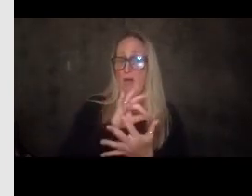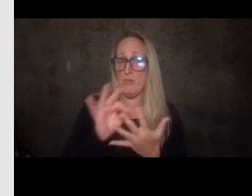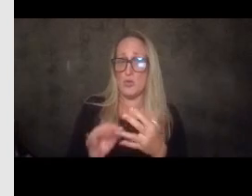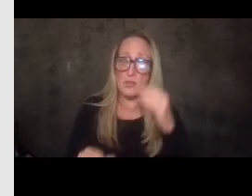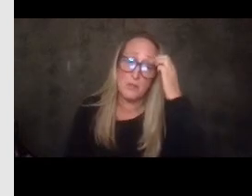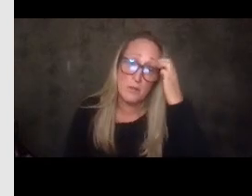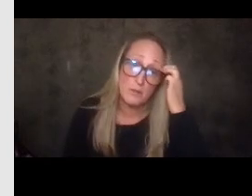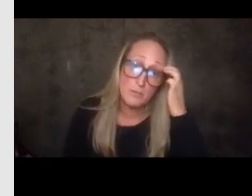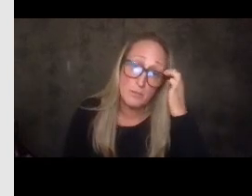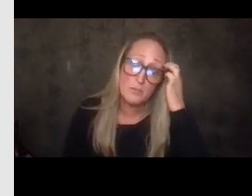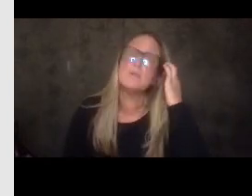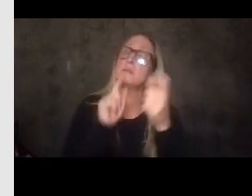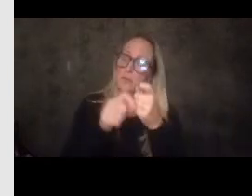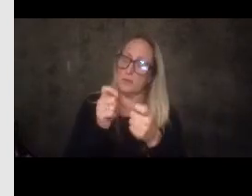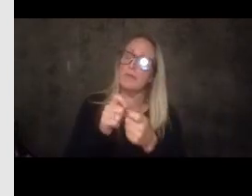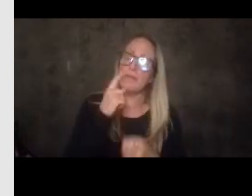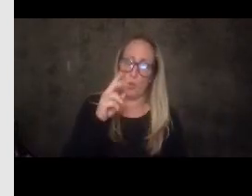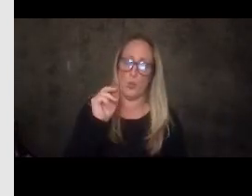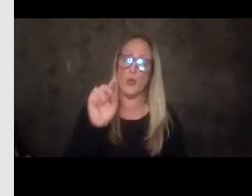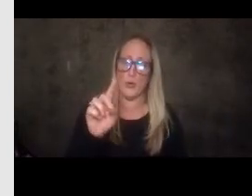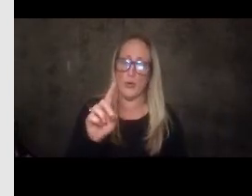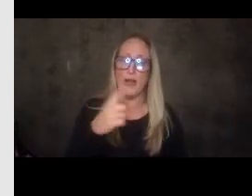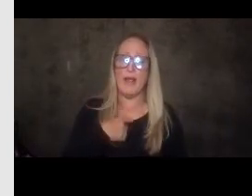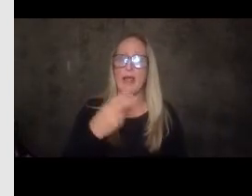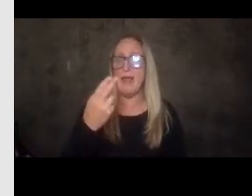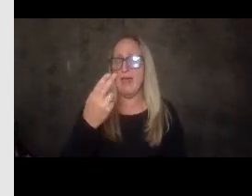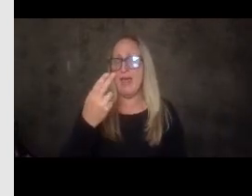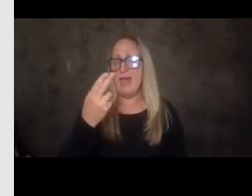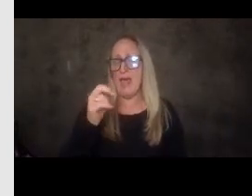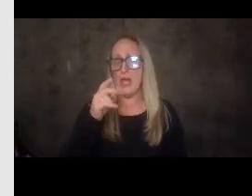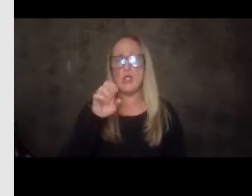specific to word. Word has headers in your styles that have